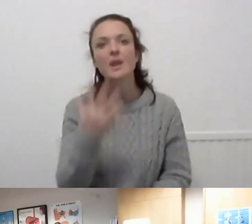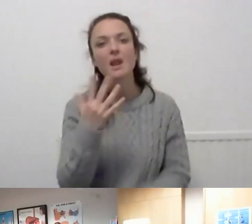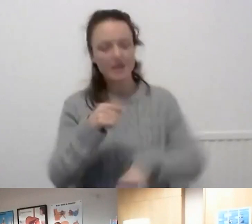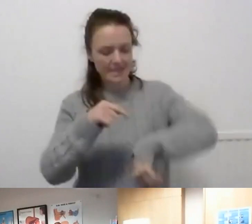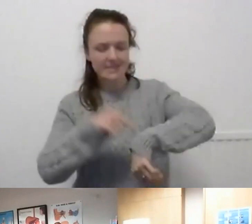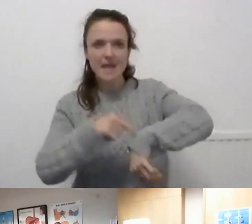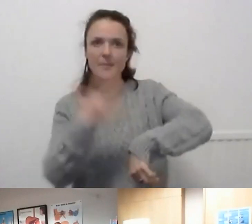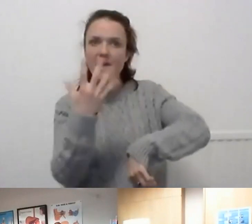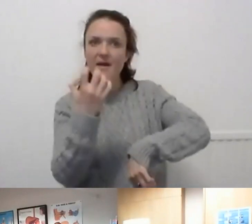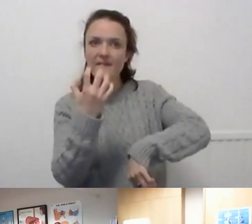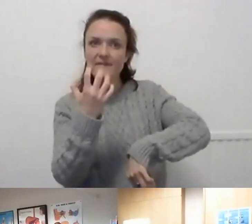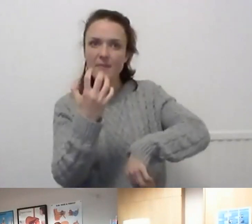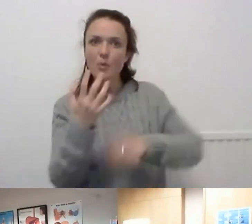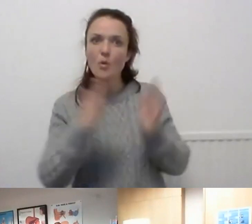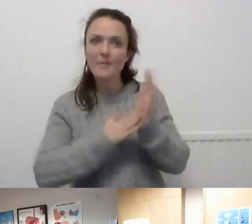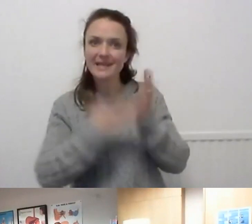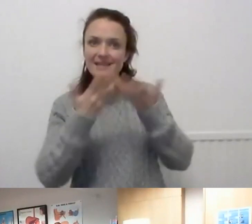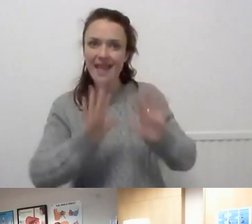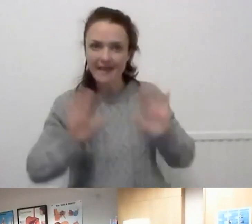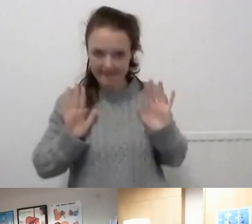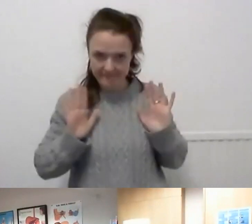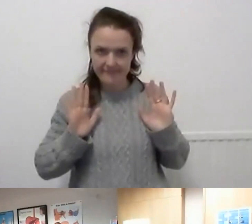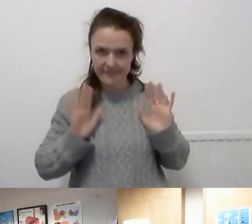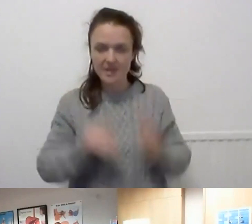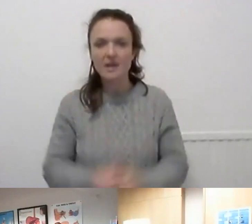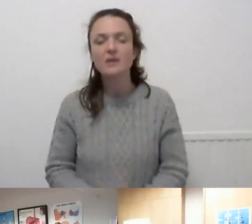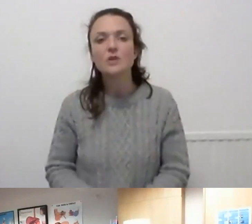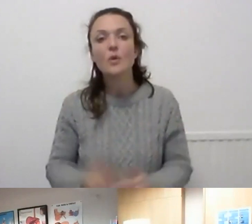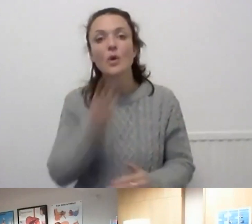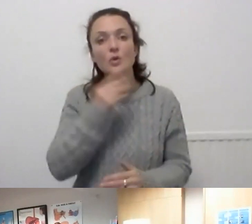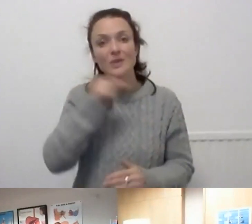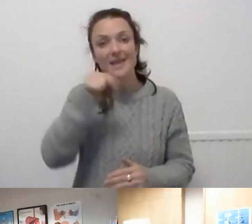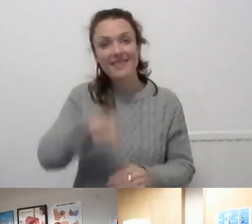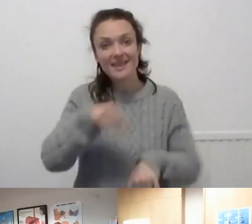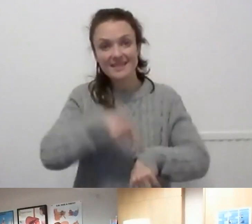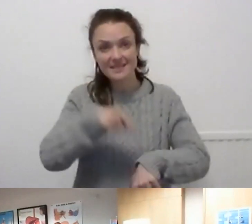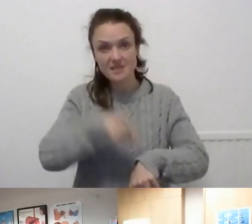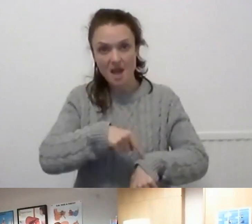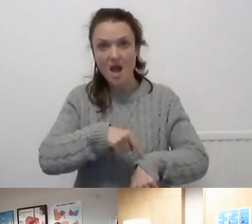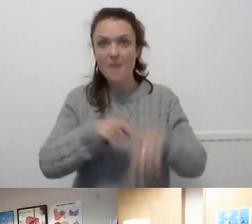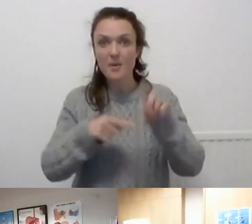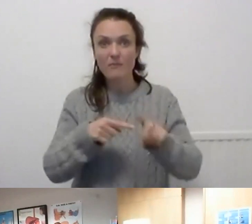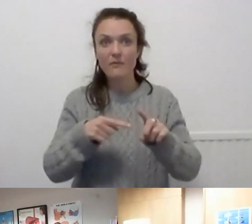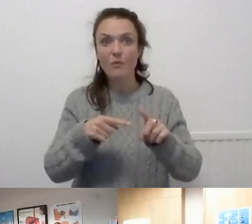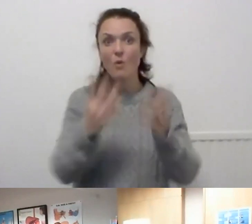use this time just to go back to our panelists to give us a last word. And the panelists. There's